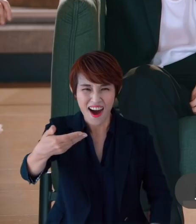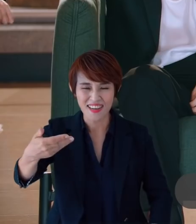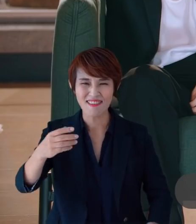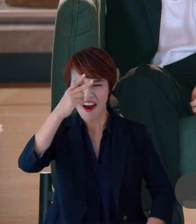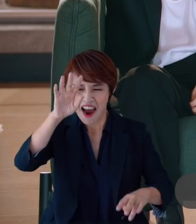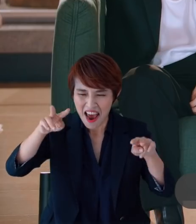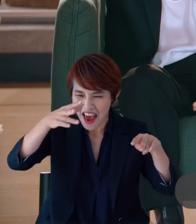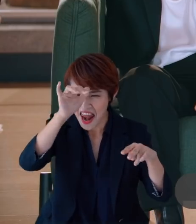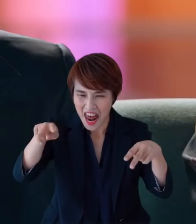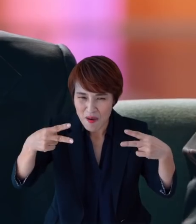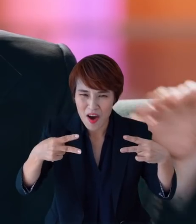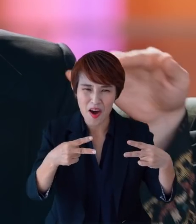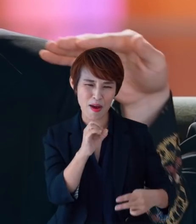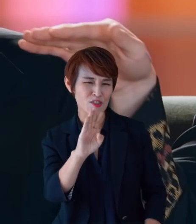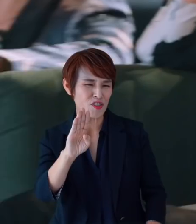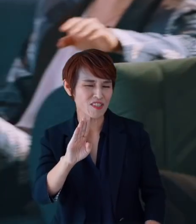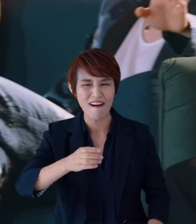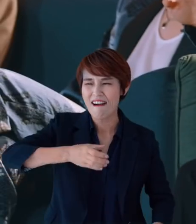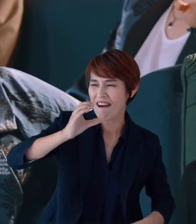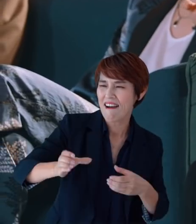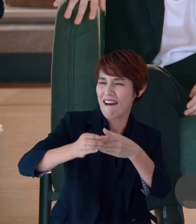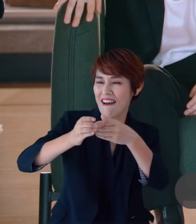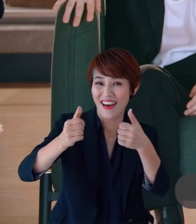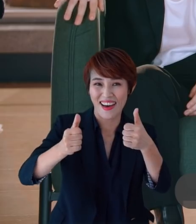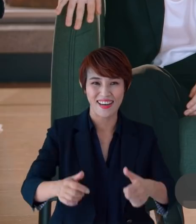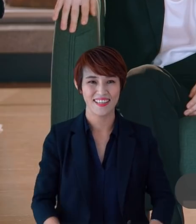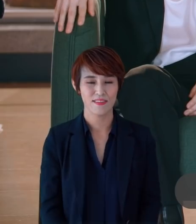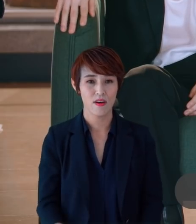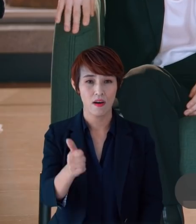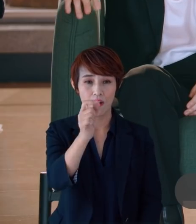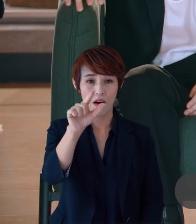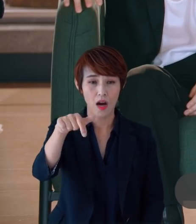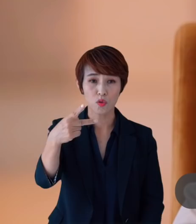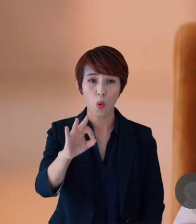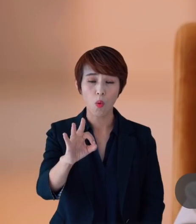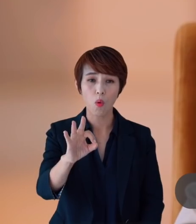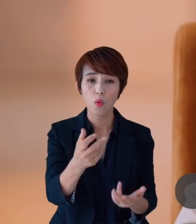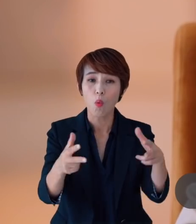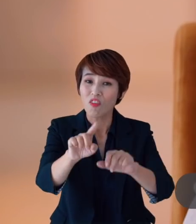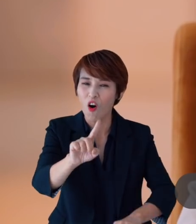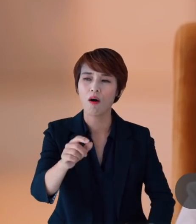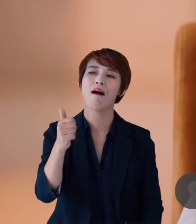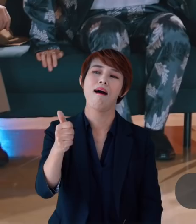Jung Kook: With some tunes on, right? j-hope: Hakdong Park is nice. What do you think? I recommend it.